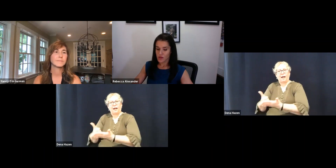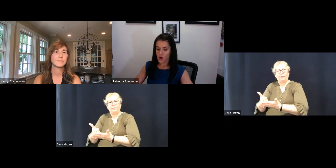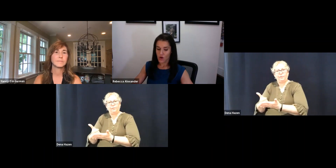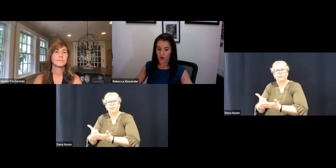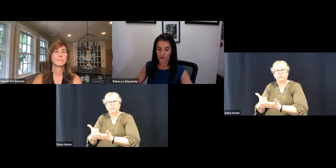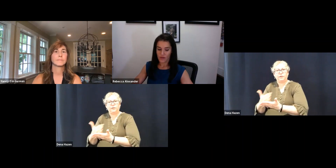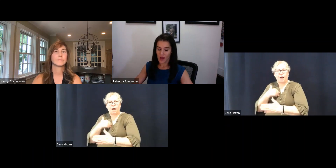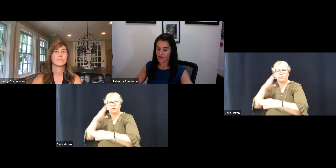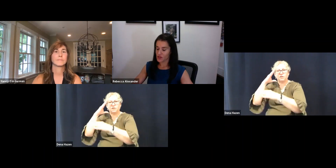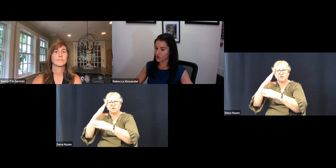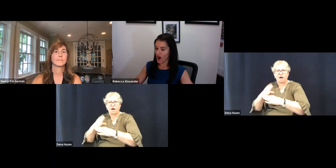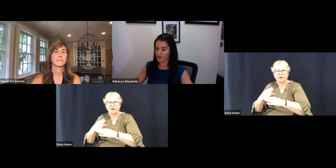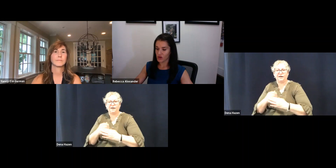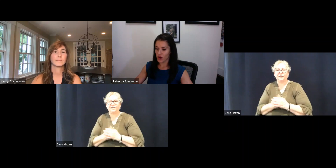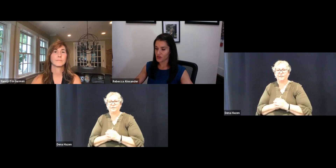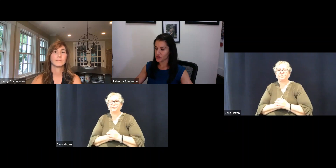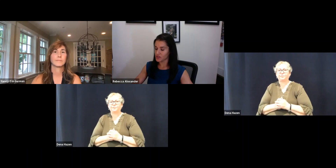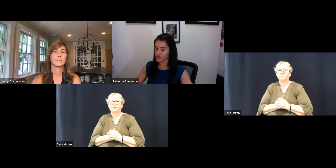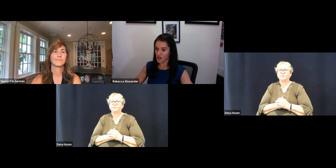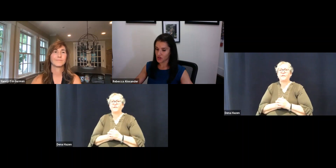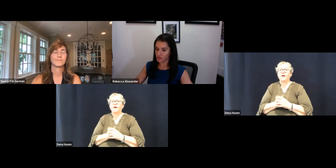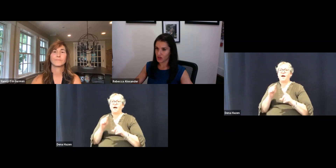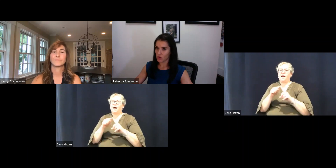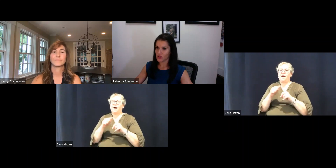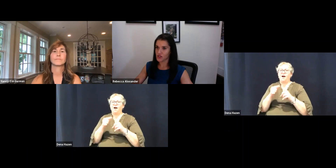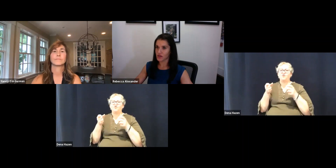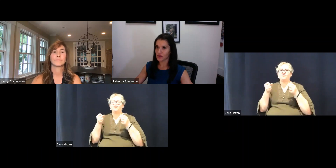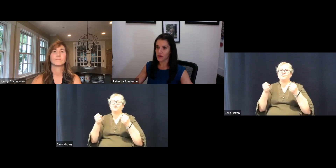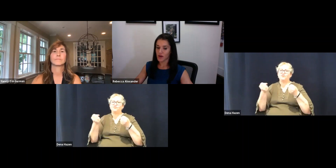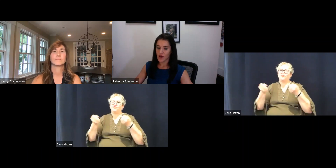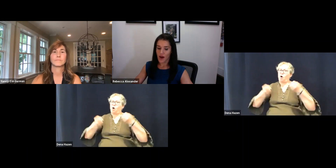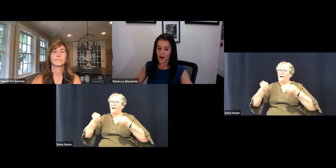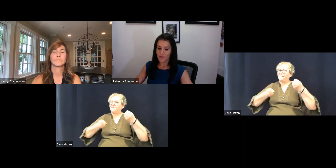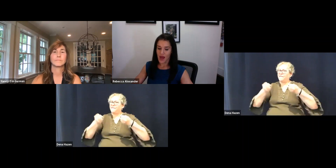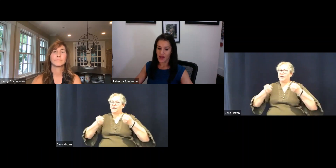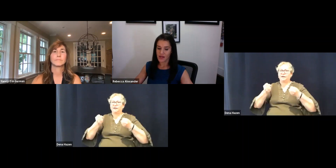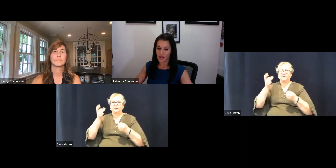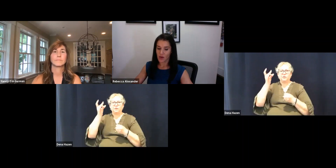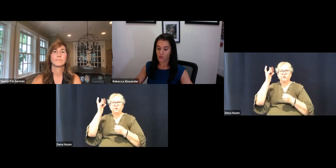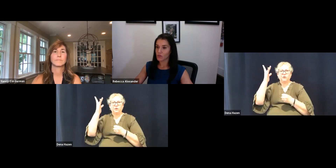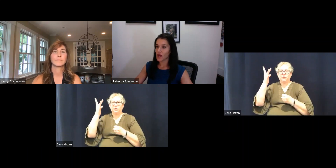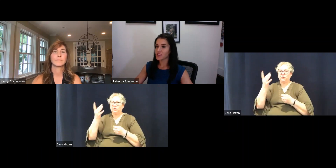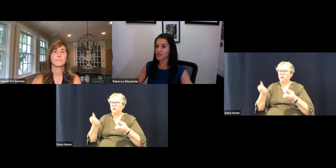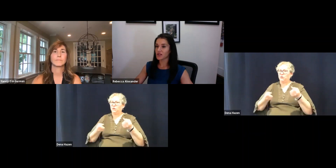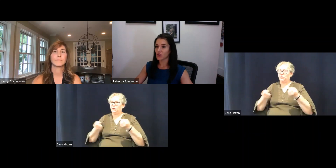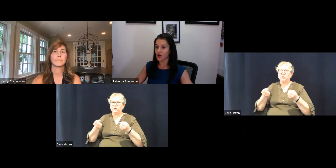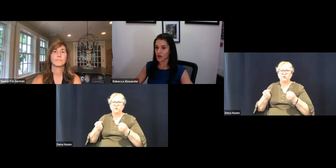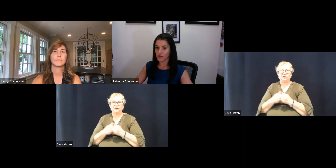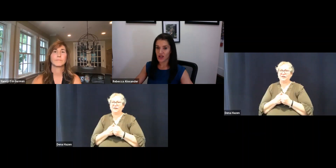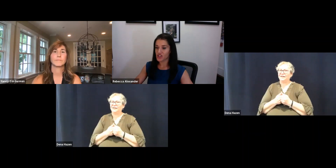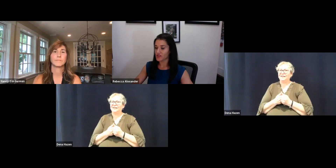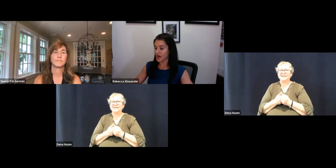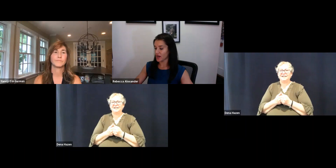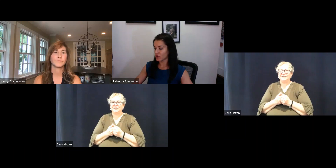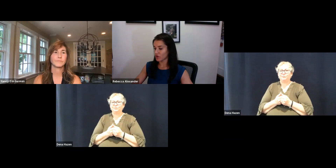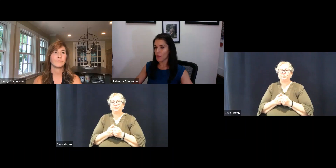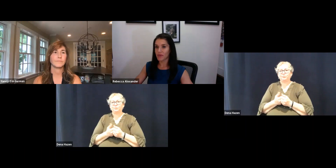So that the driving question is such a big question. And let's be clear, I mentioned that I grew up